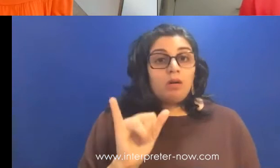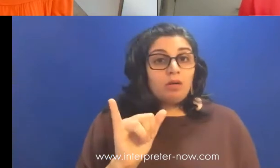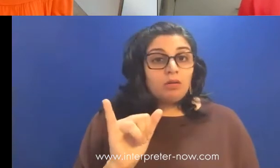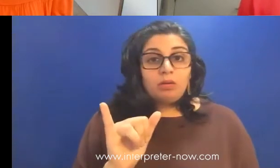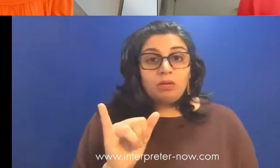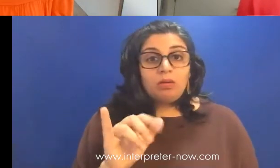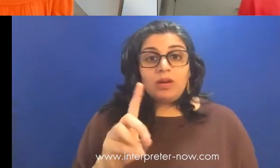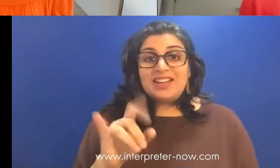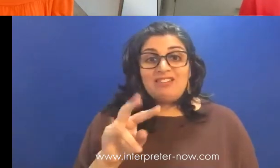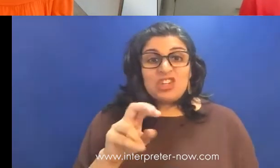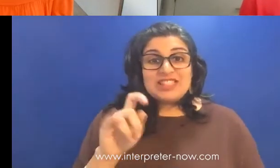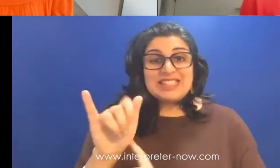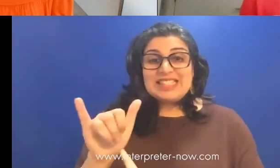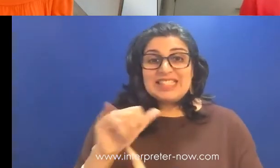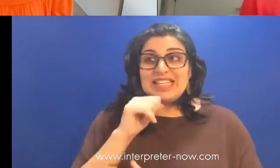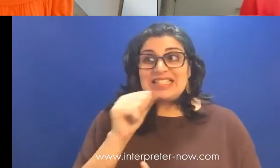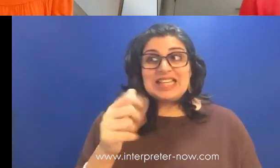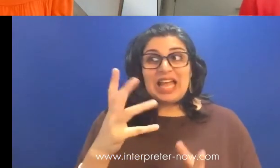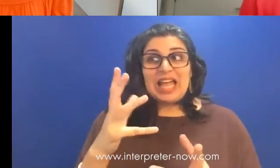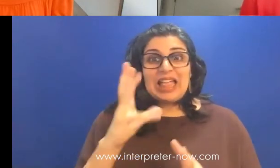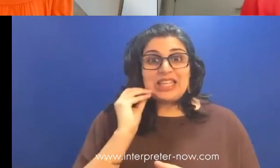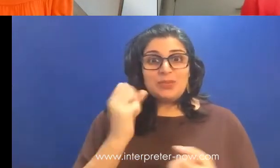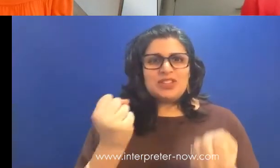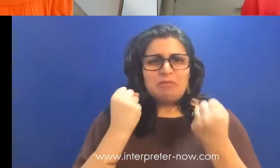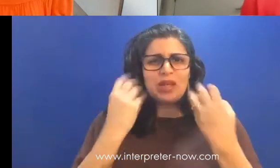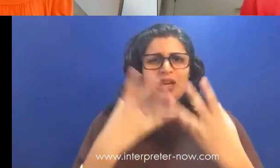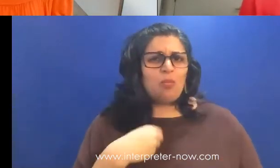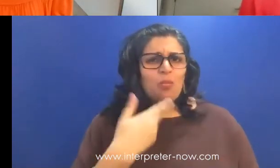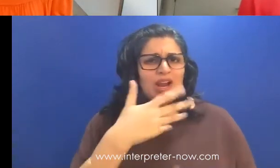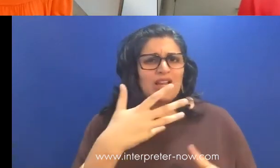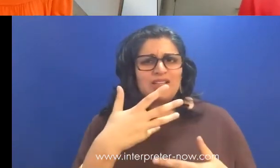the experience of many Americans and especially many White Americans.